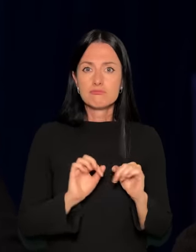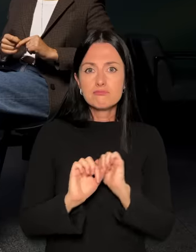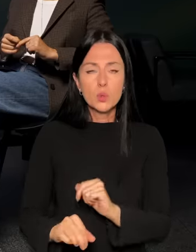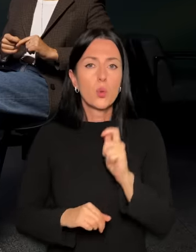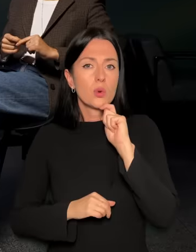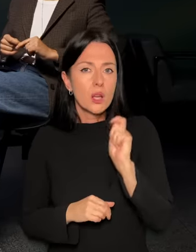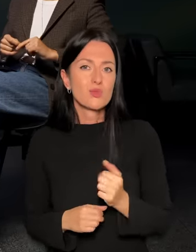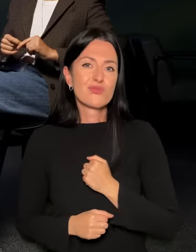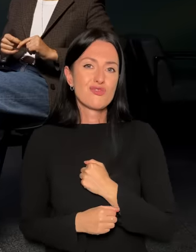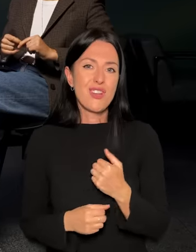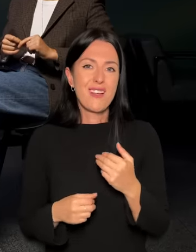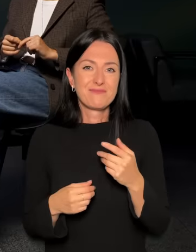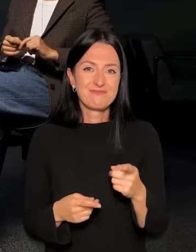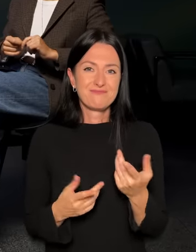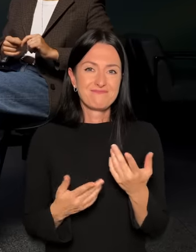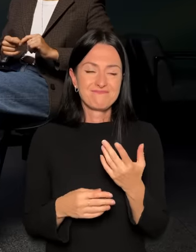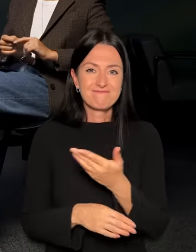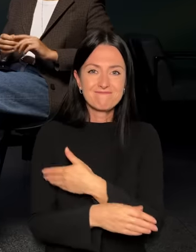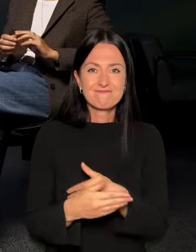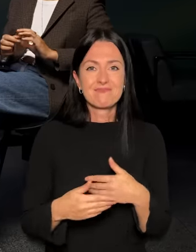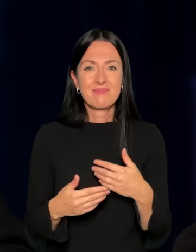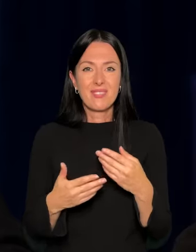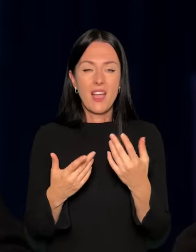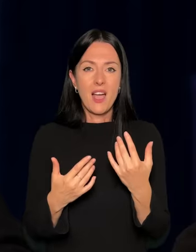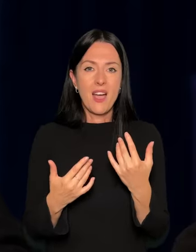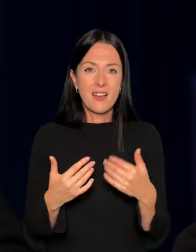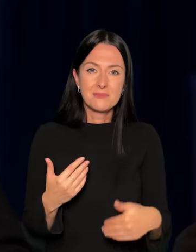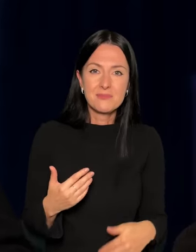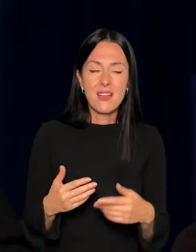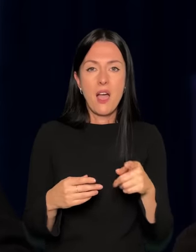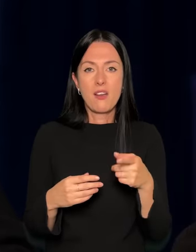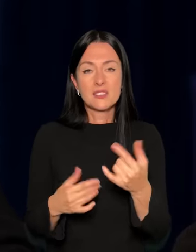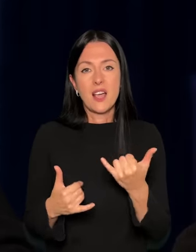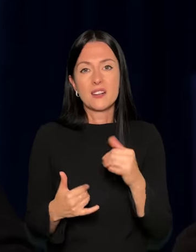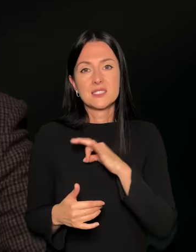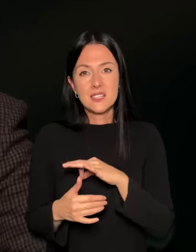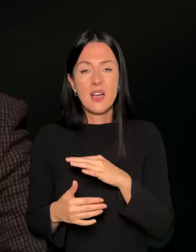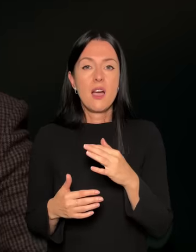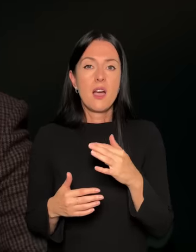Unfortunately, he lost his limbs, and now he moves around with the help of prosthetics or a wheelchair."